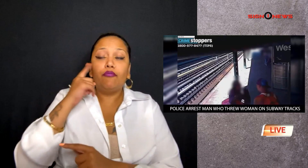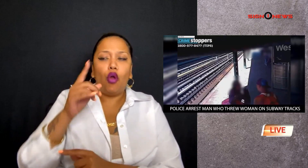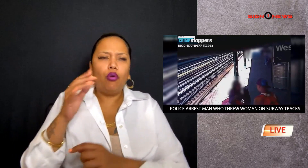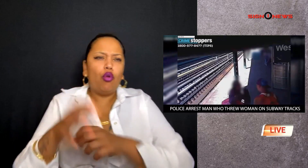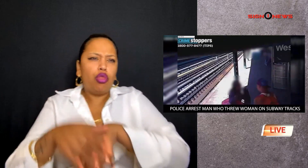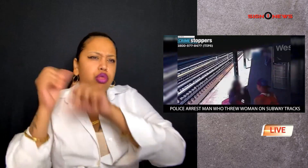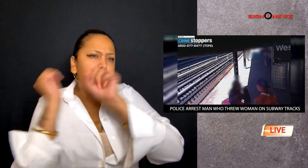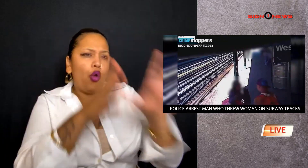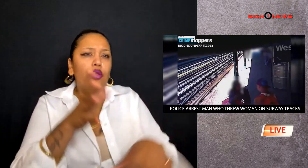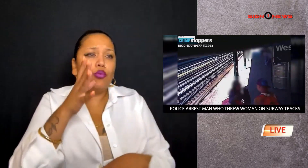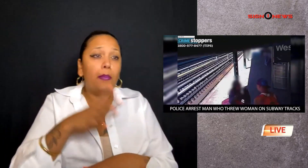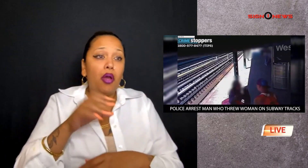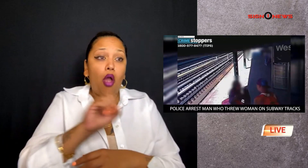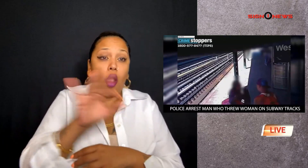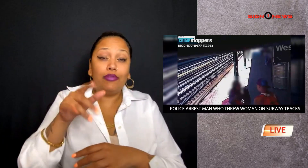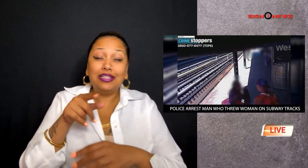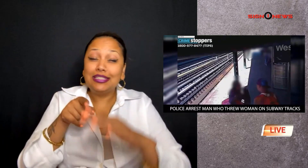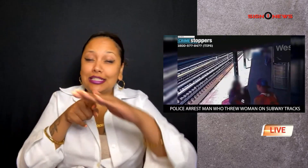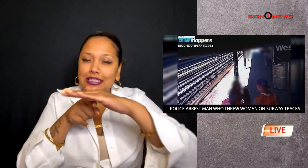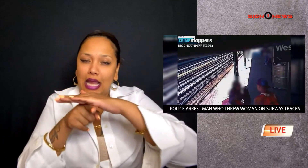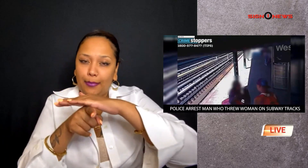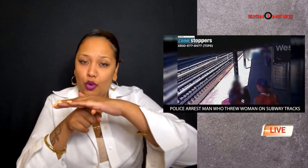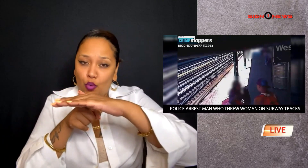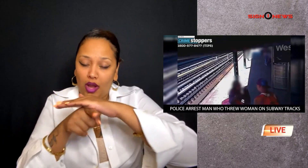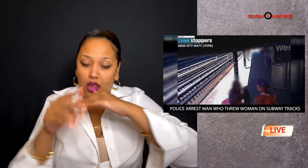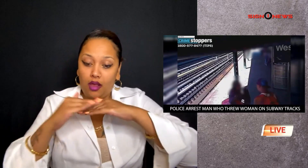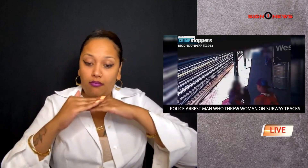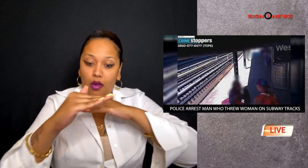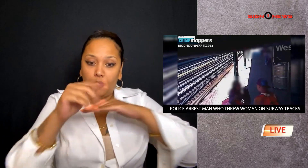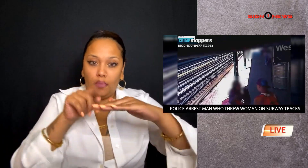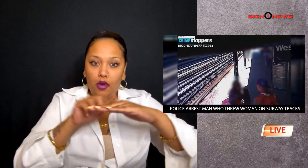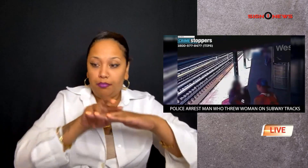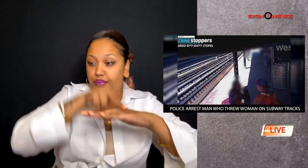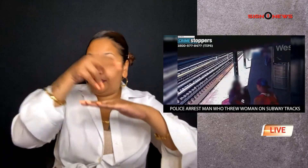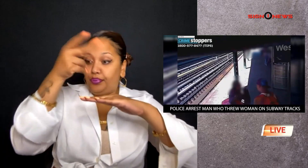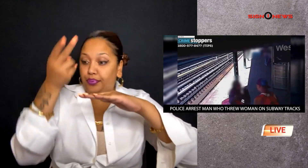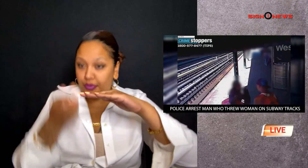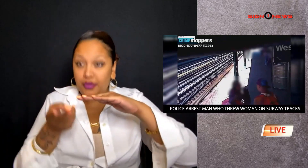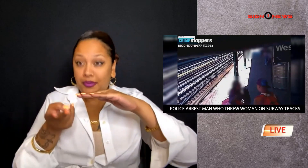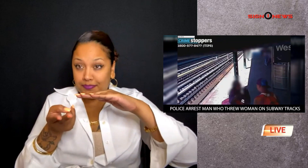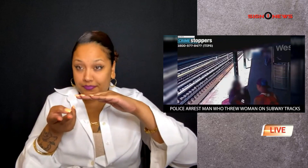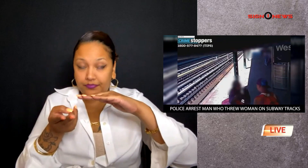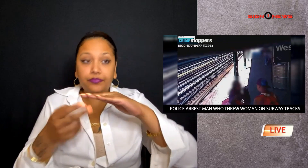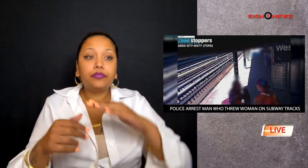New York police arrested a man for allegedly throwing a woman off a subway platform